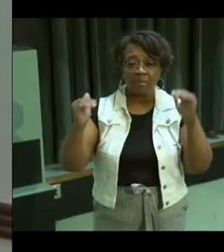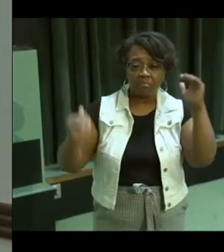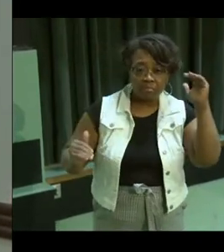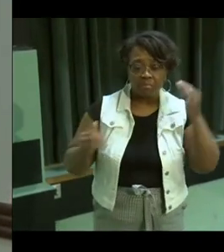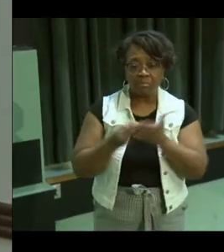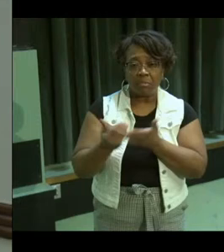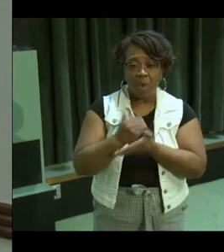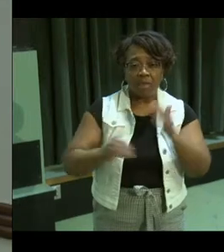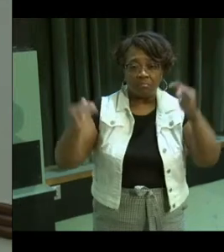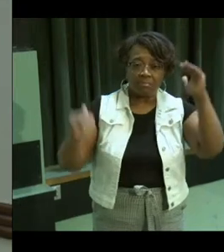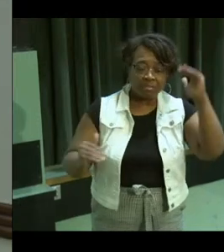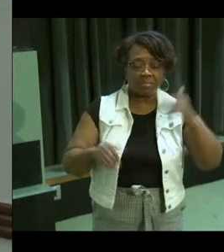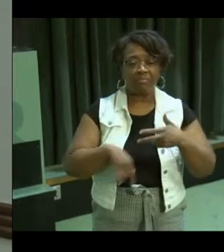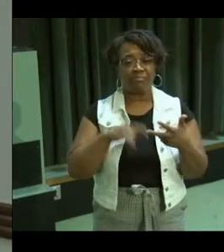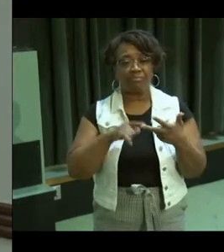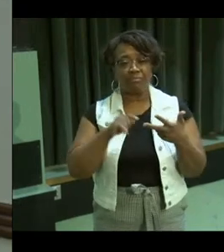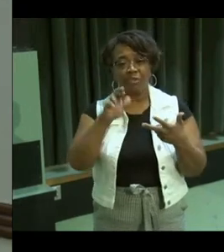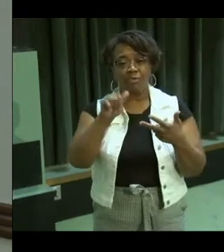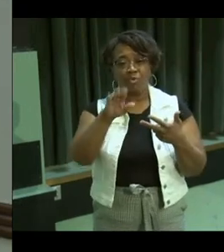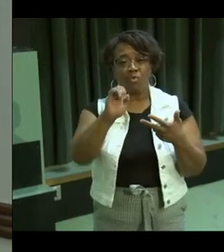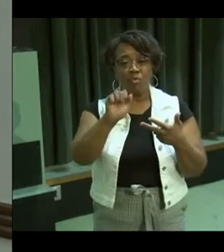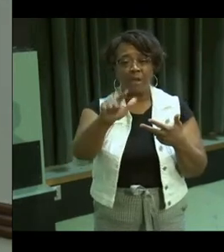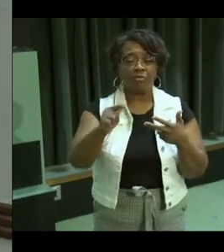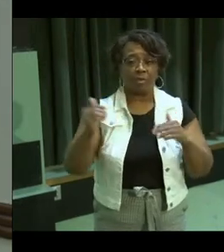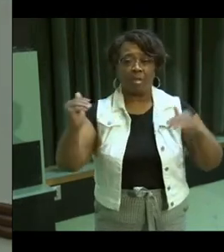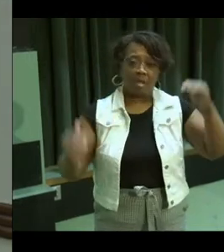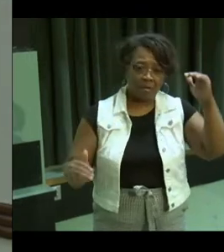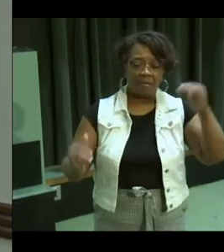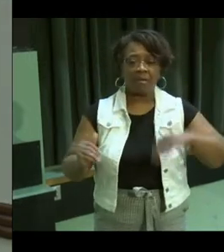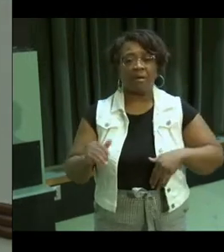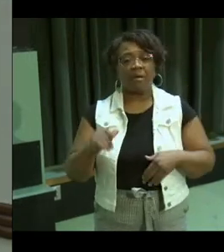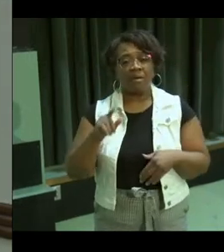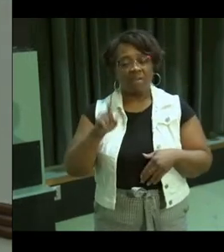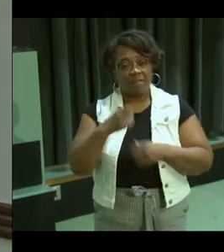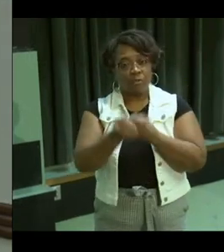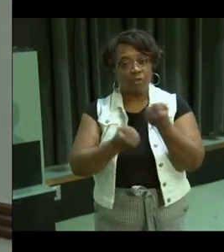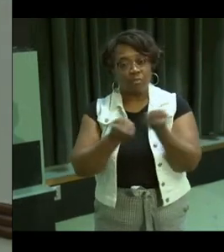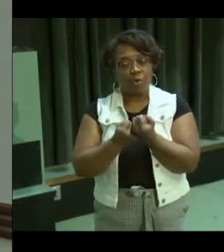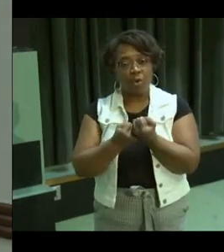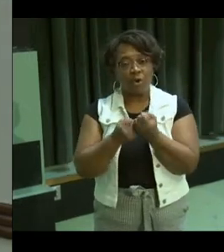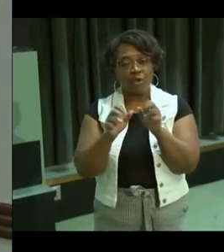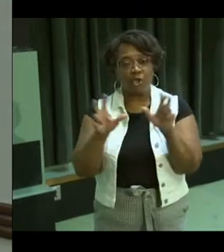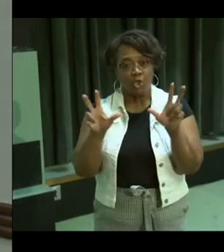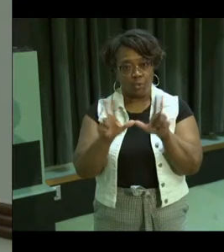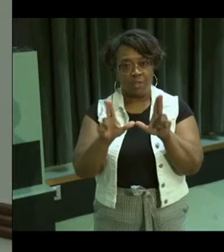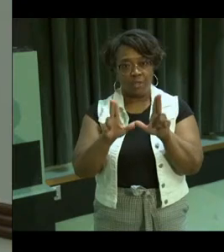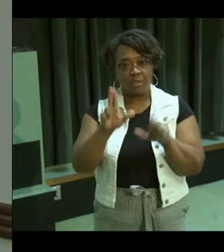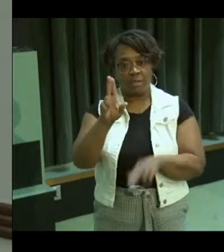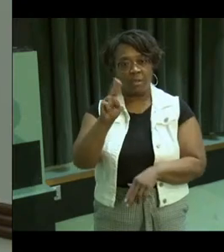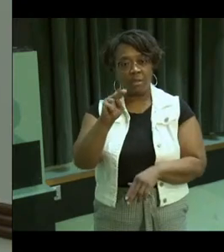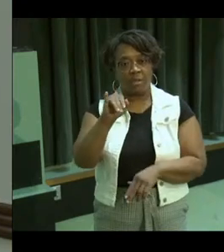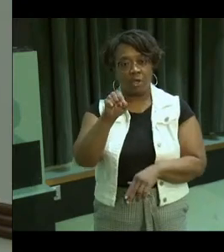equality, if you care about issues of racial inequity, you